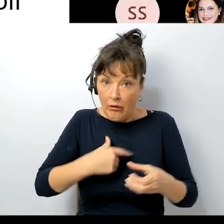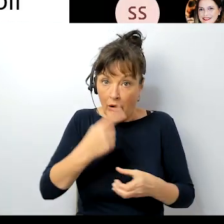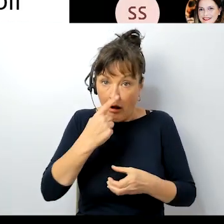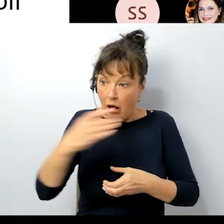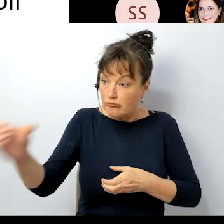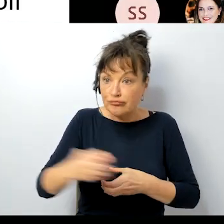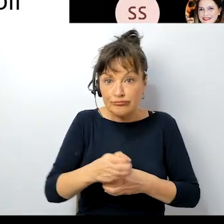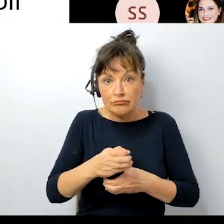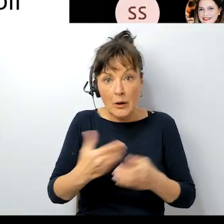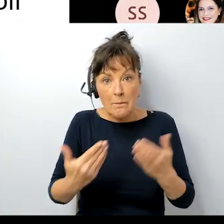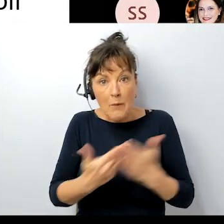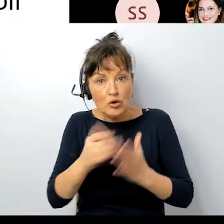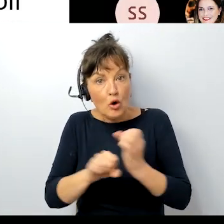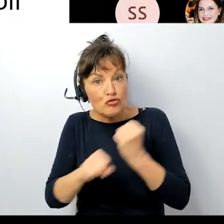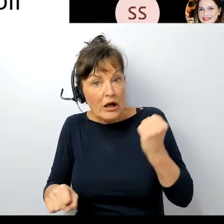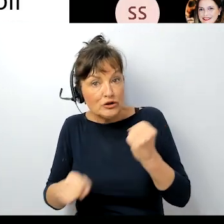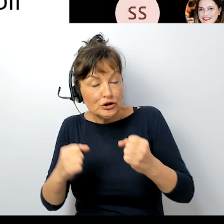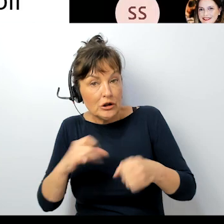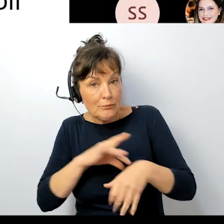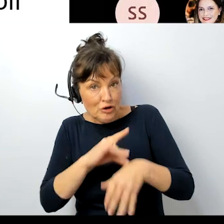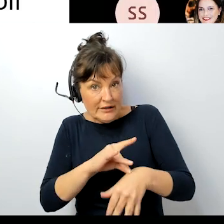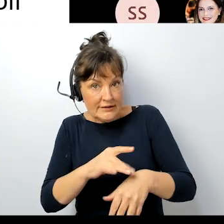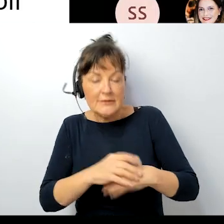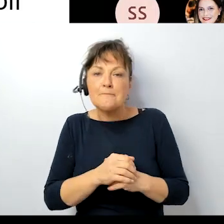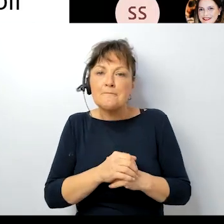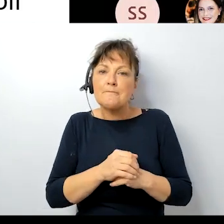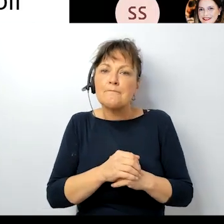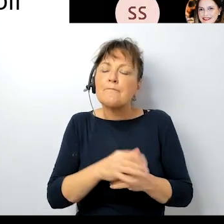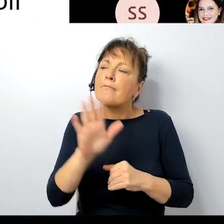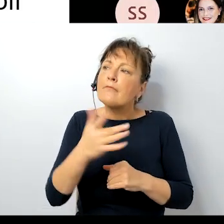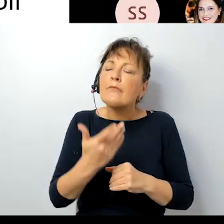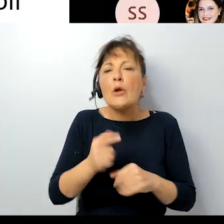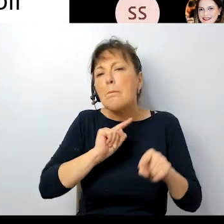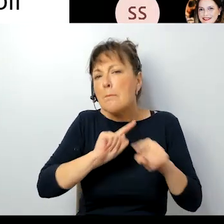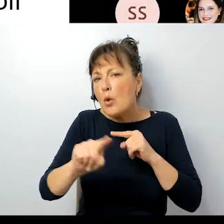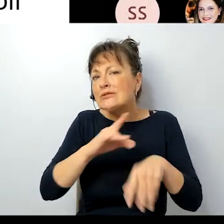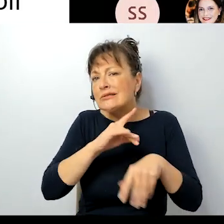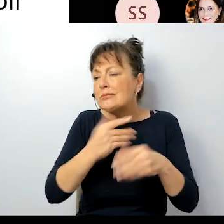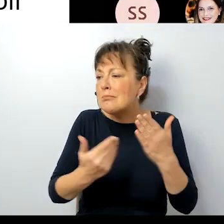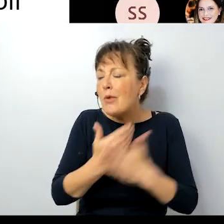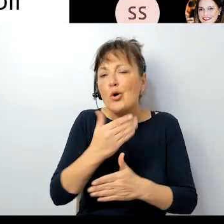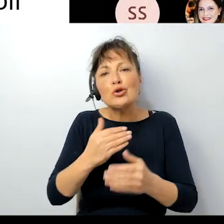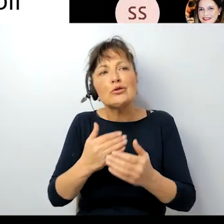can recruit a Modern or Graduate Apprentice. Apprentices spend most of their time learning